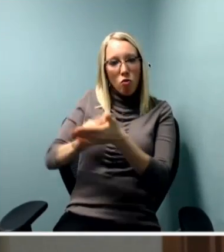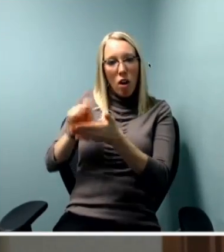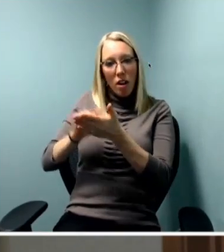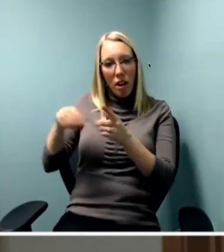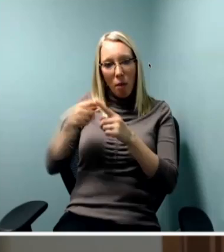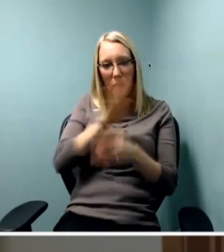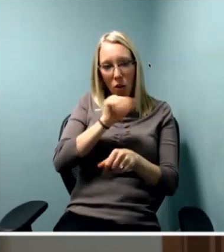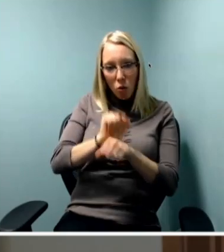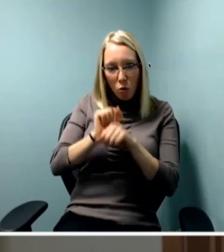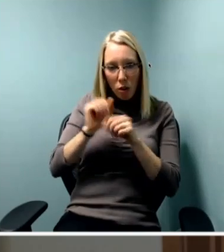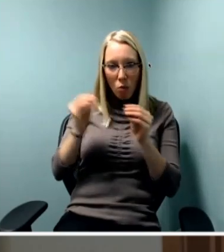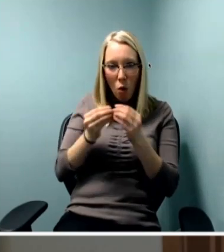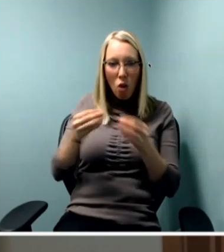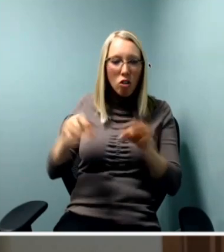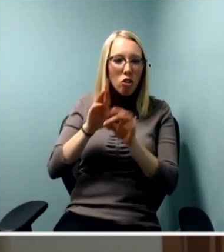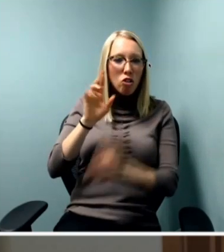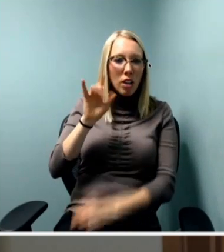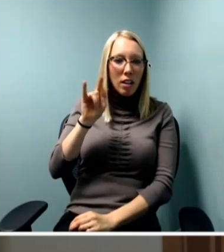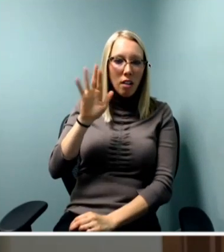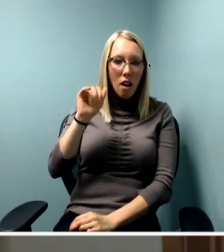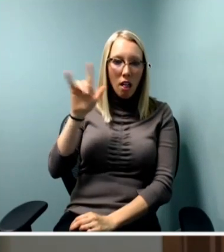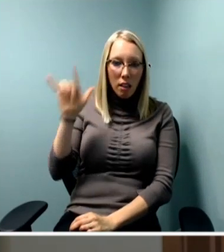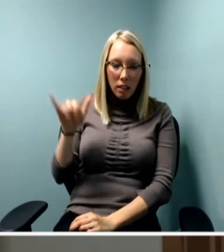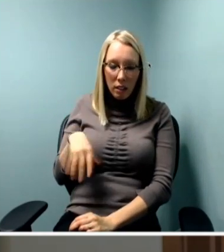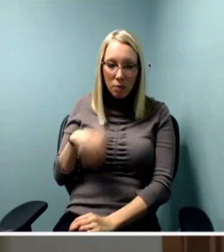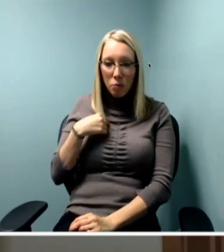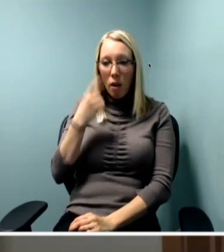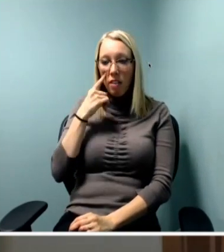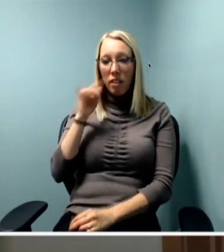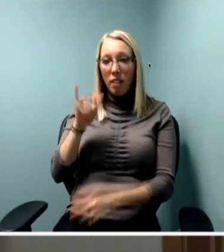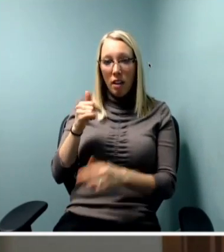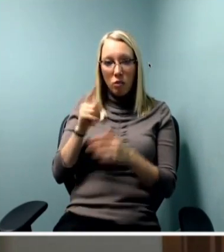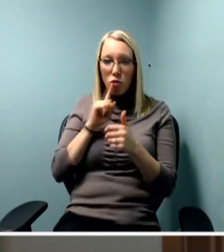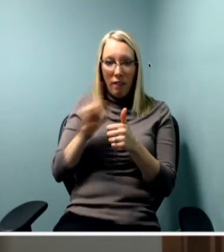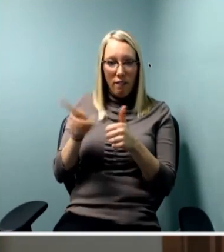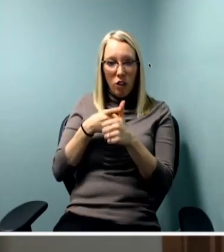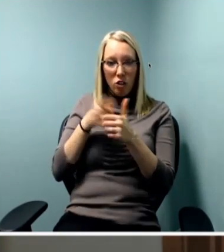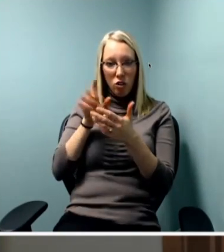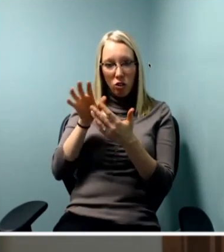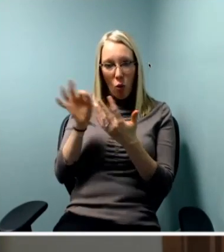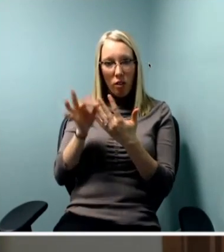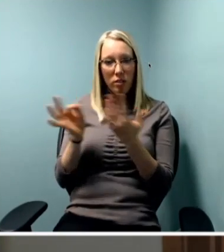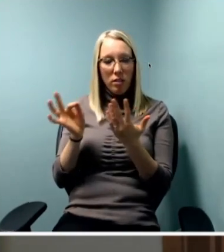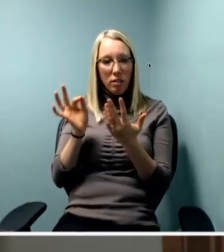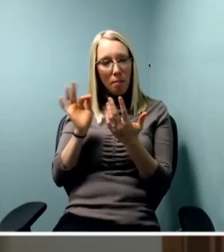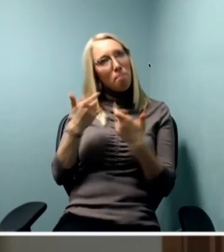So, that was, I think, kind of. the first choice-- big artistic choice that I made.